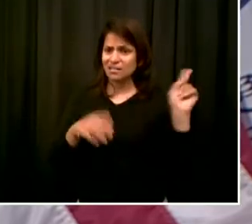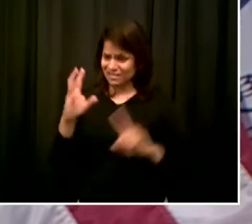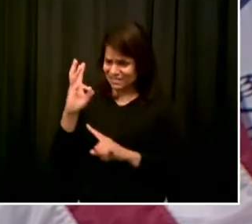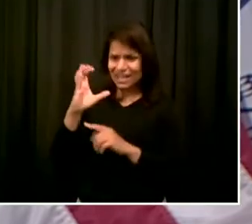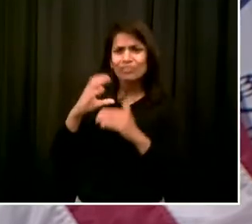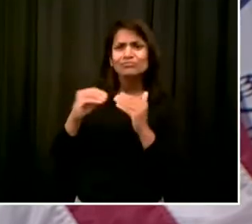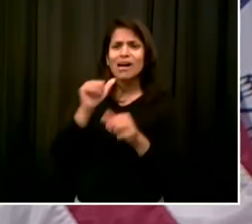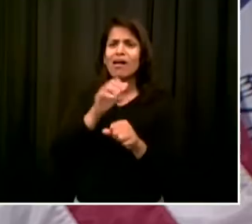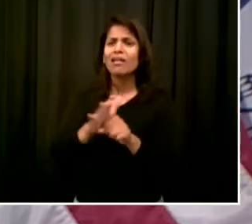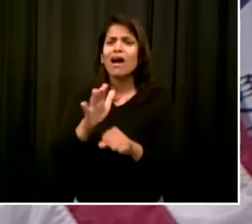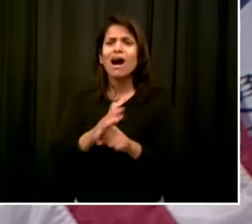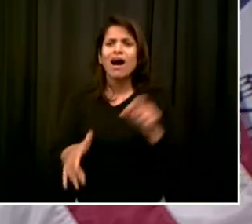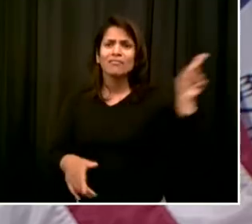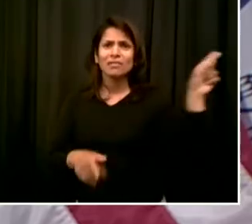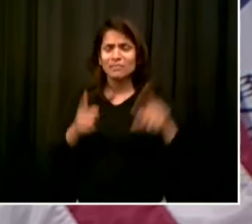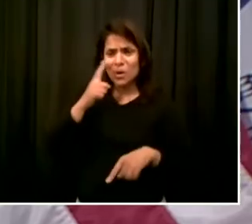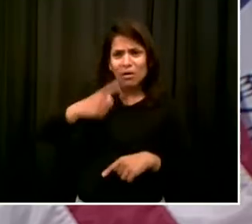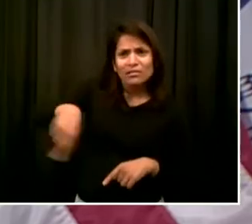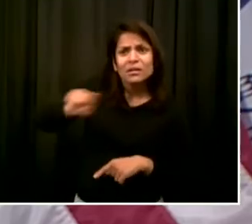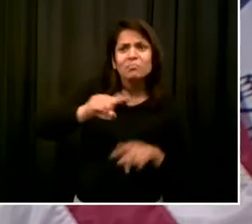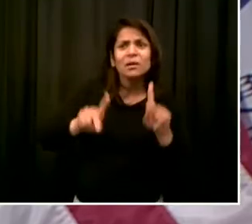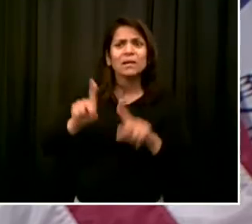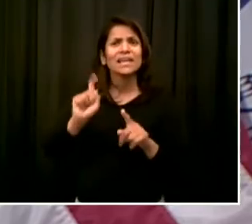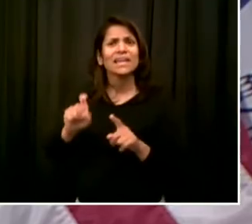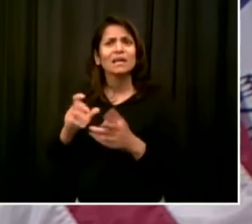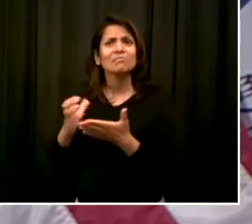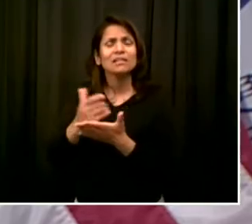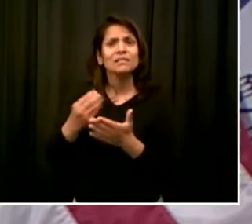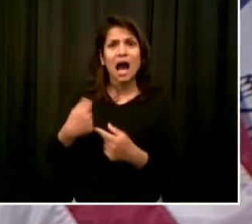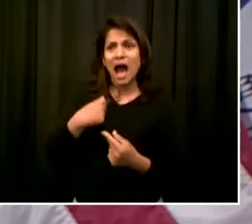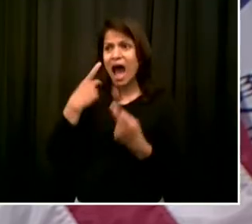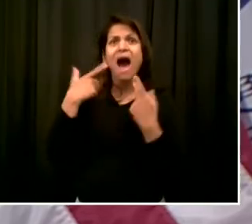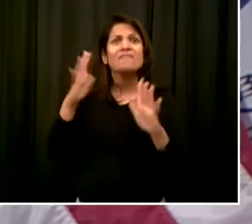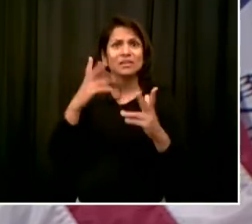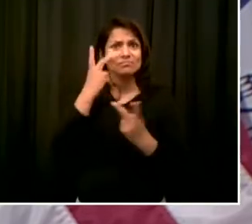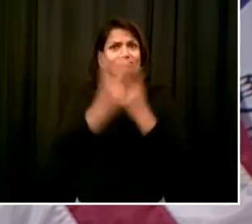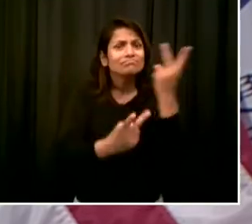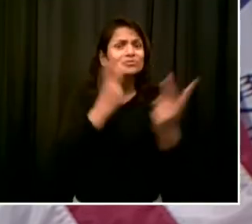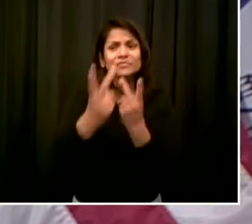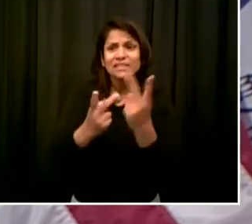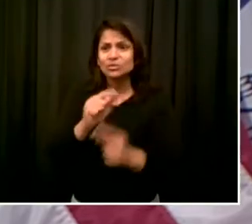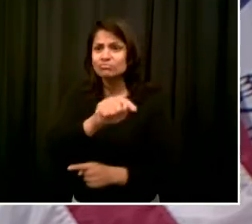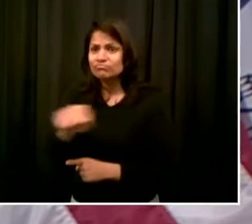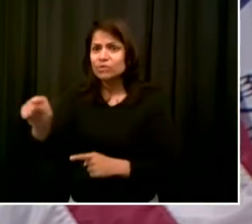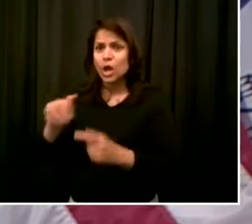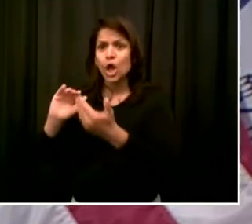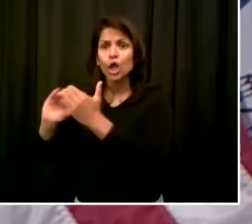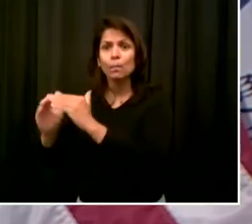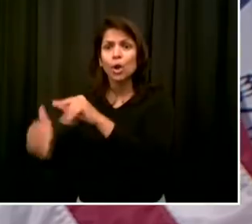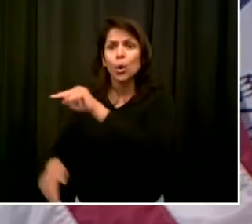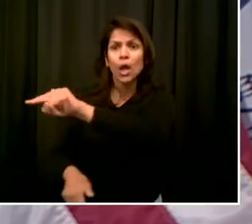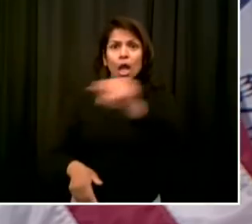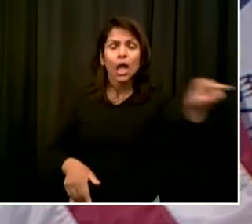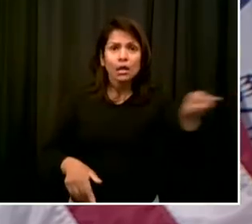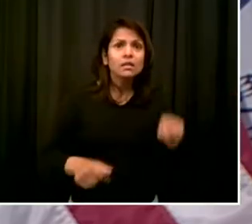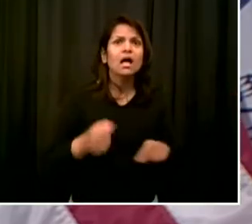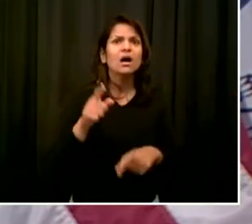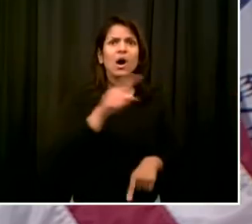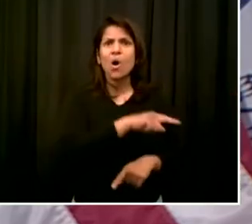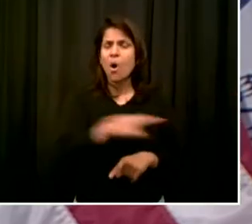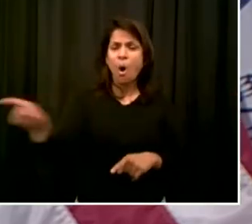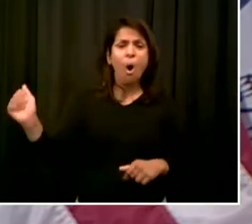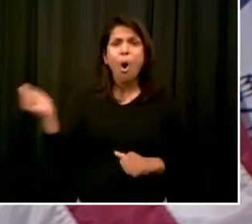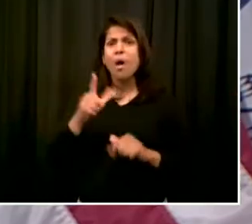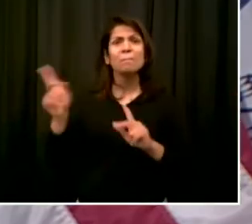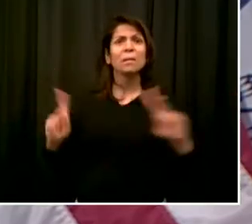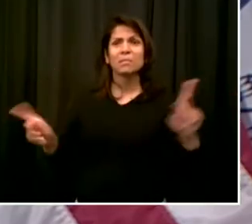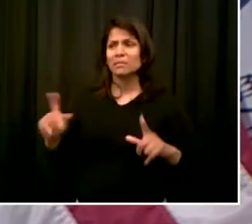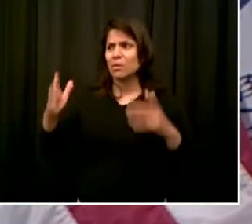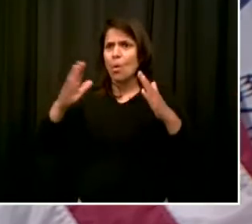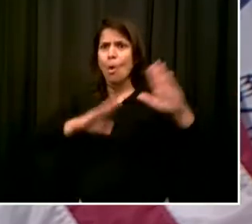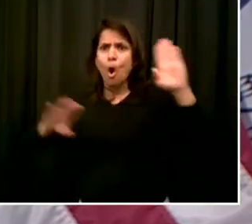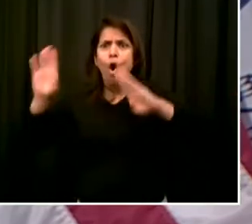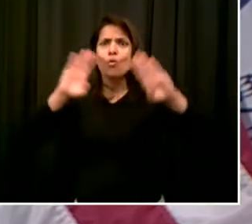I HAVE BEEN HERE FROM WEEK TO